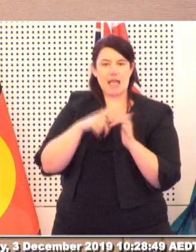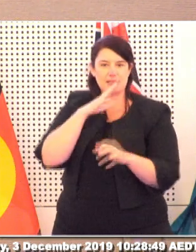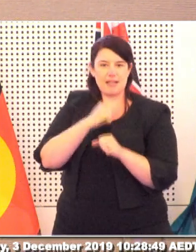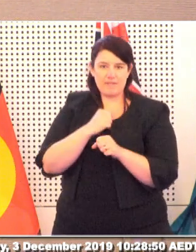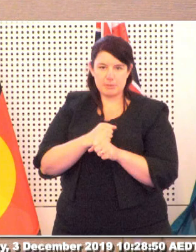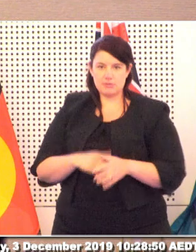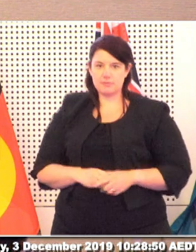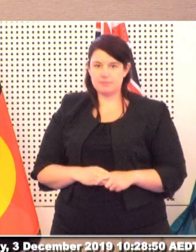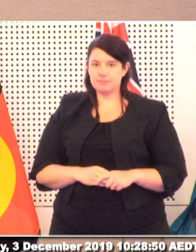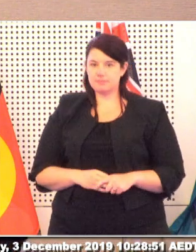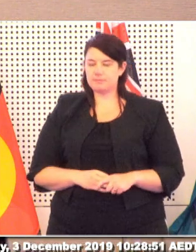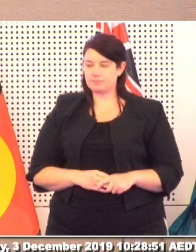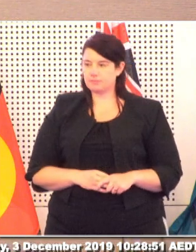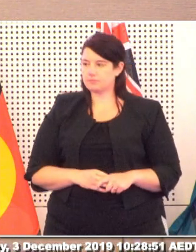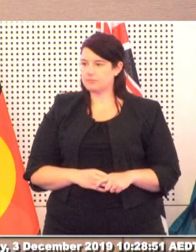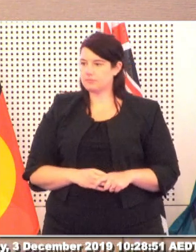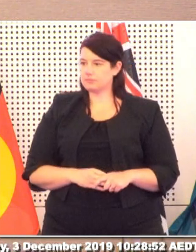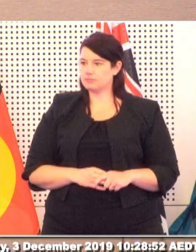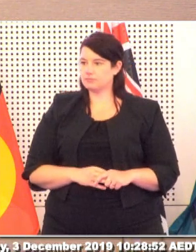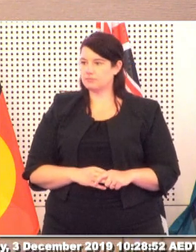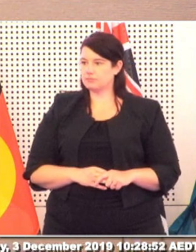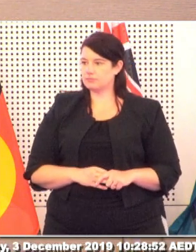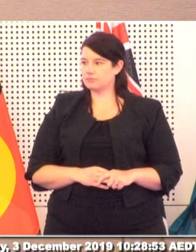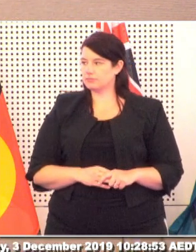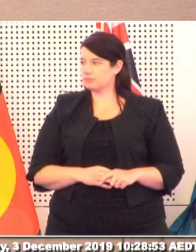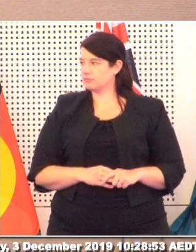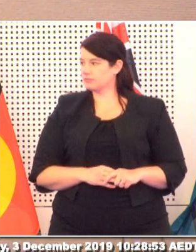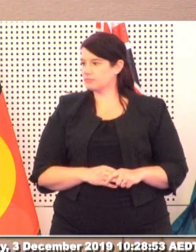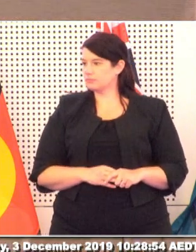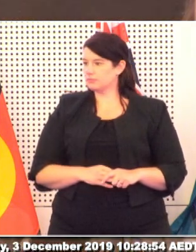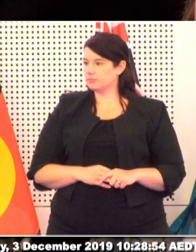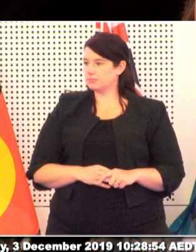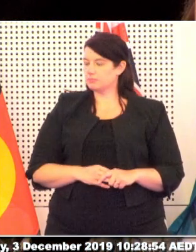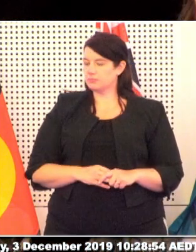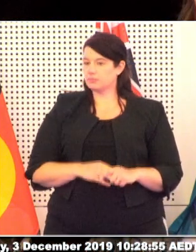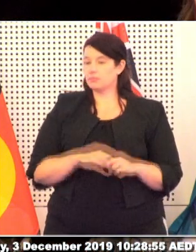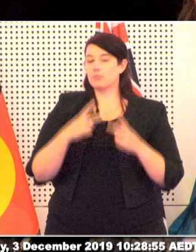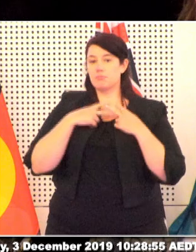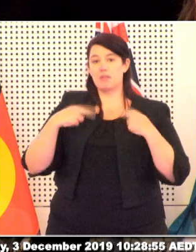Now, in your statement – just to locate you, I’m at paragraph 36 – you